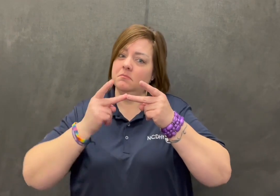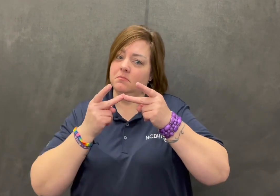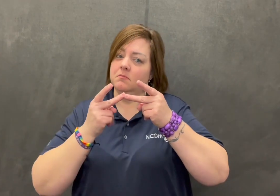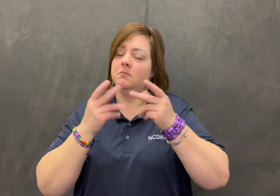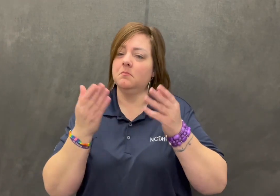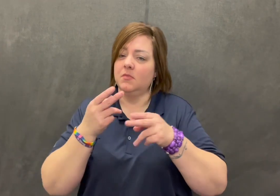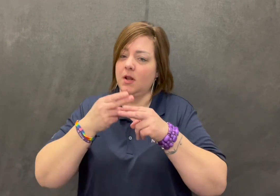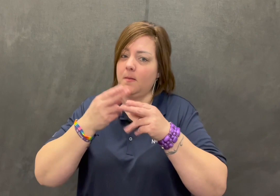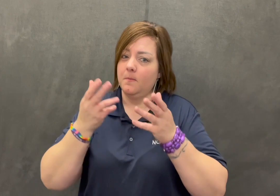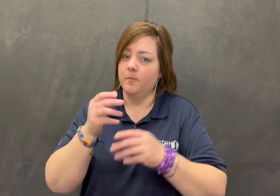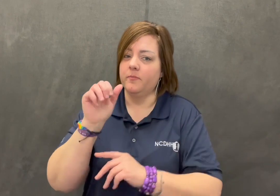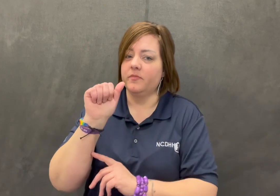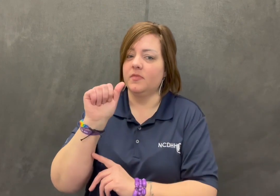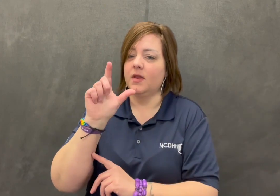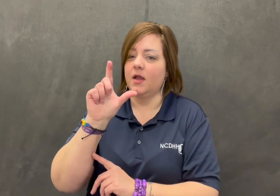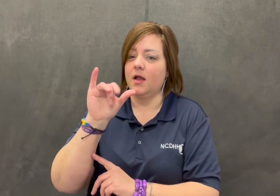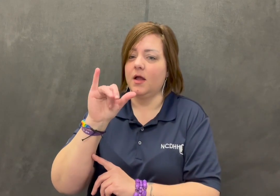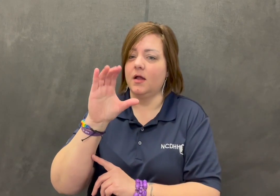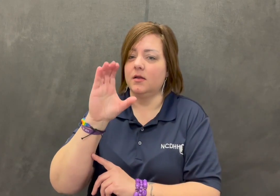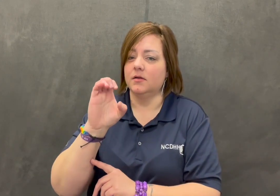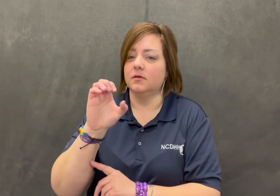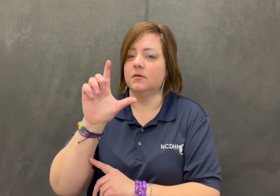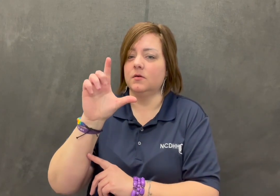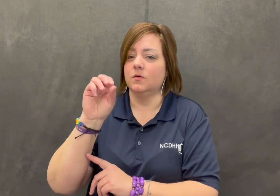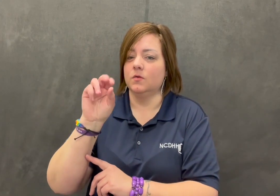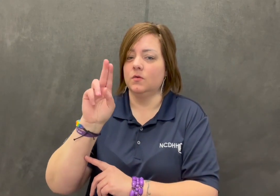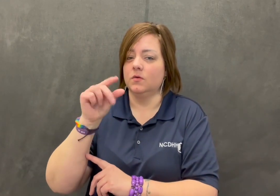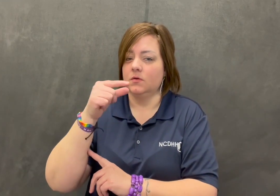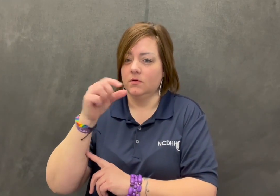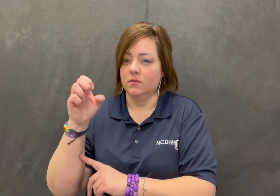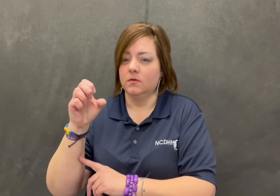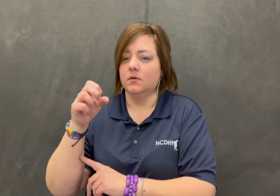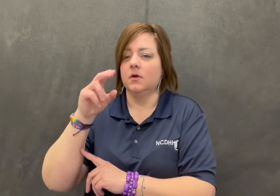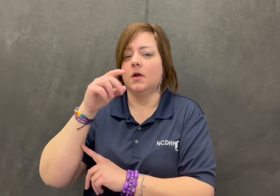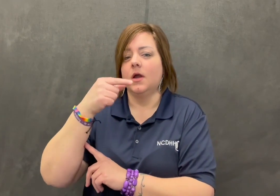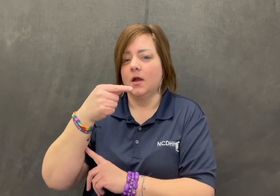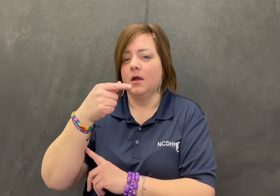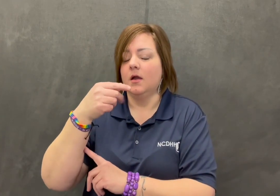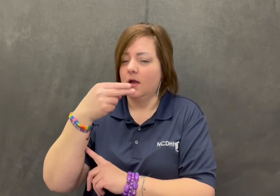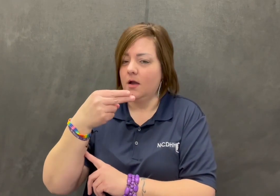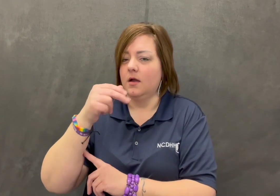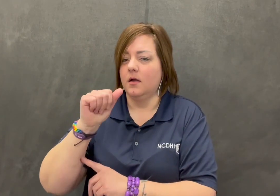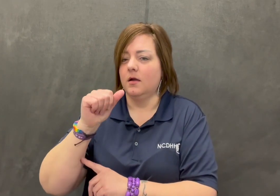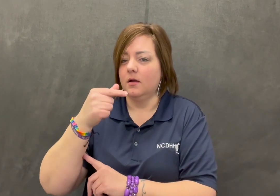The second person we'd like to acknowledge is Alice Hagemeyer